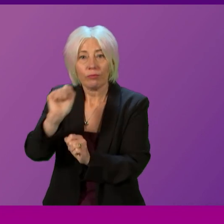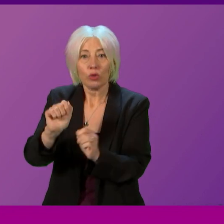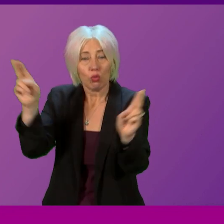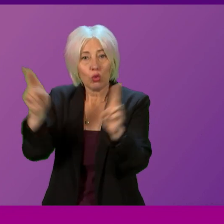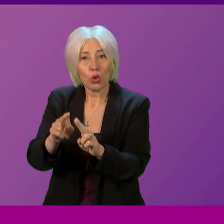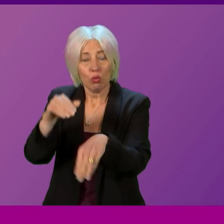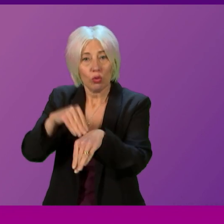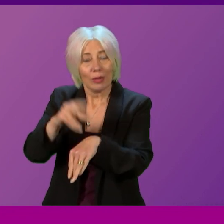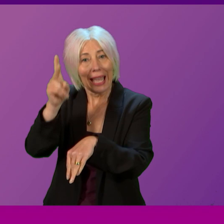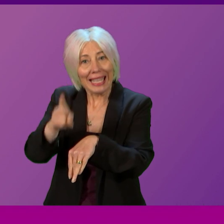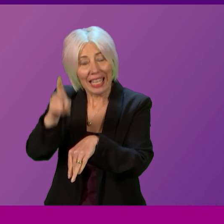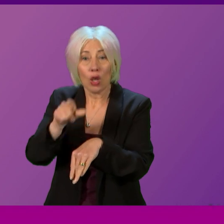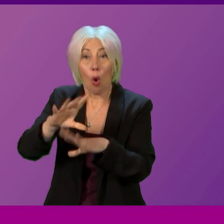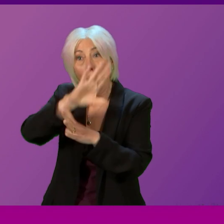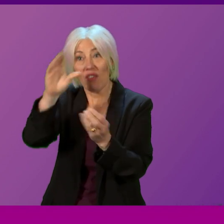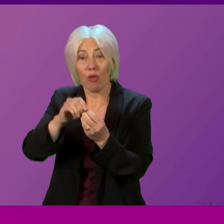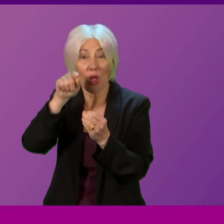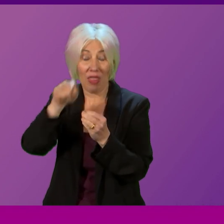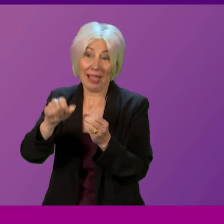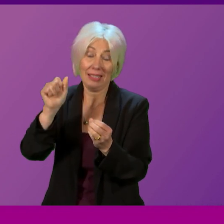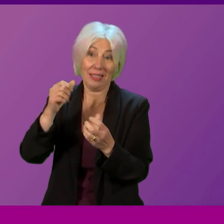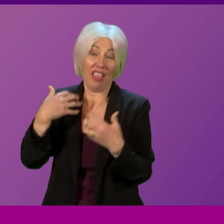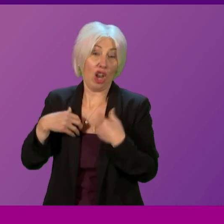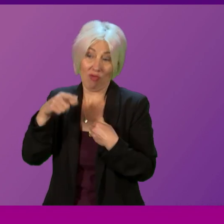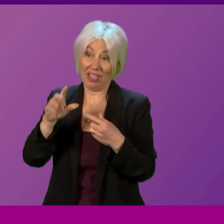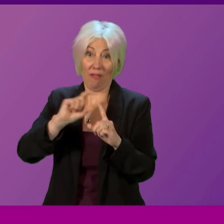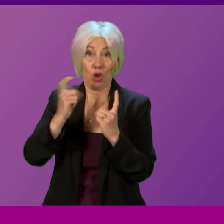is in the overall interest of communities across the country.